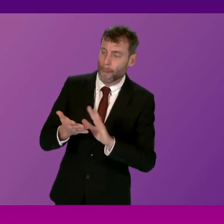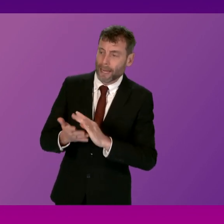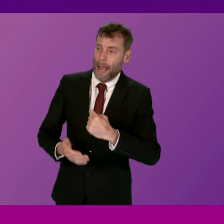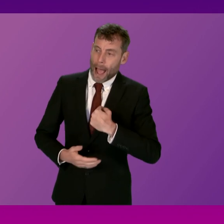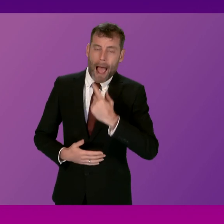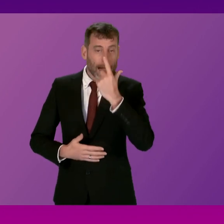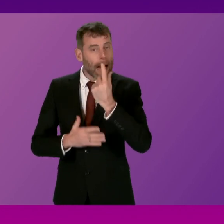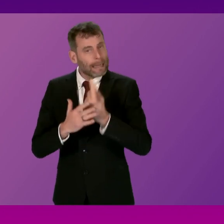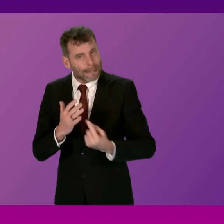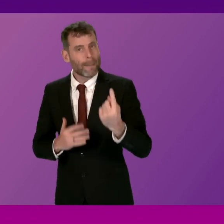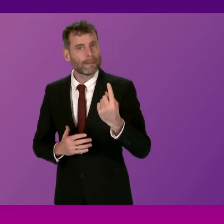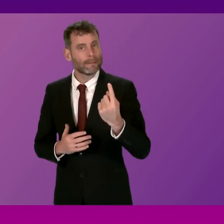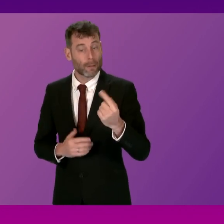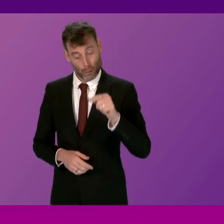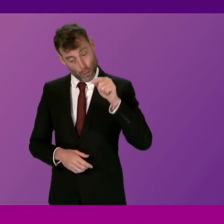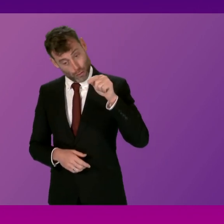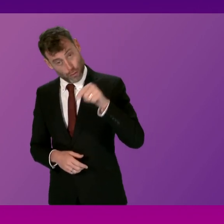Those changes have been life changing for disabled people.